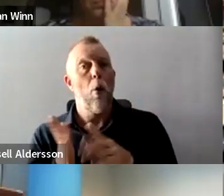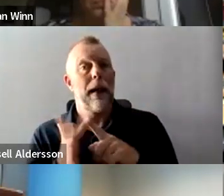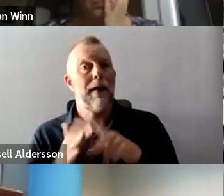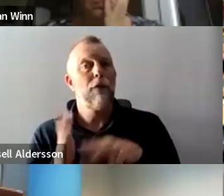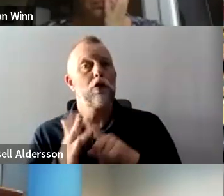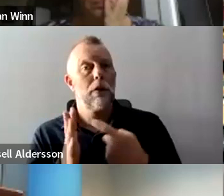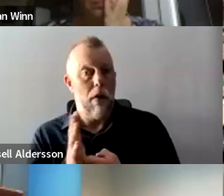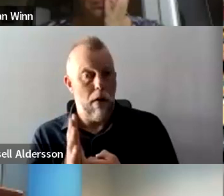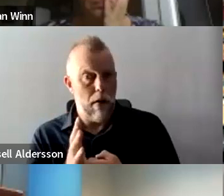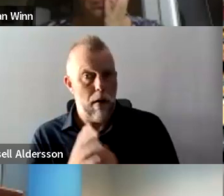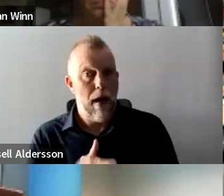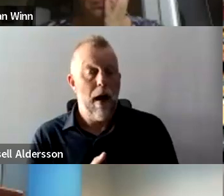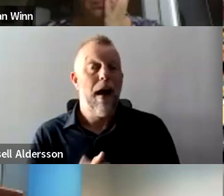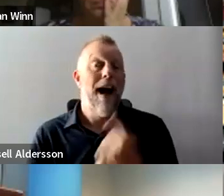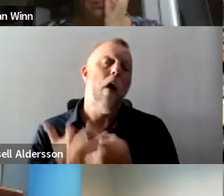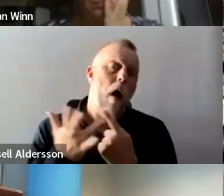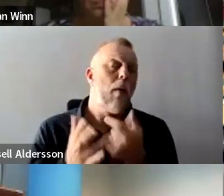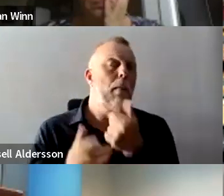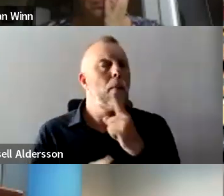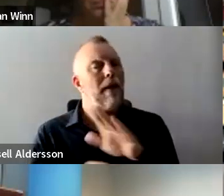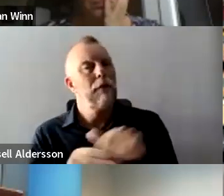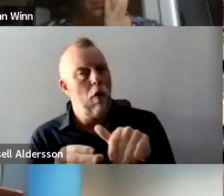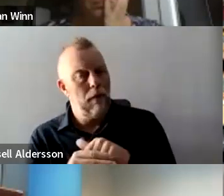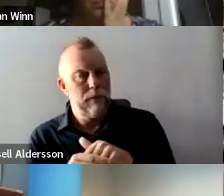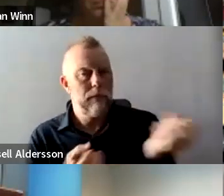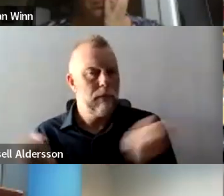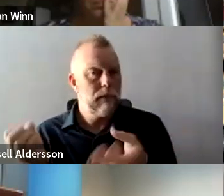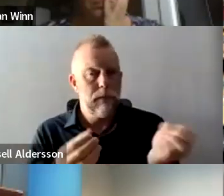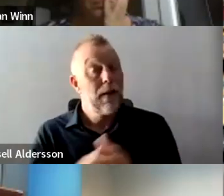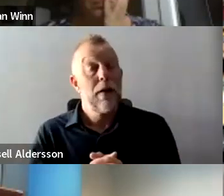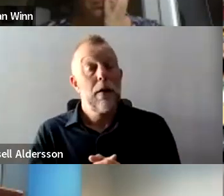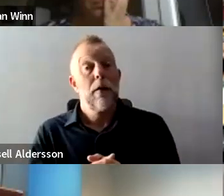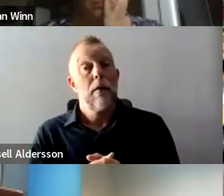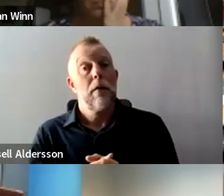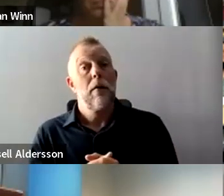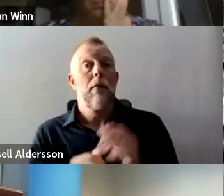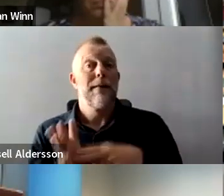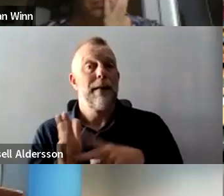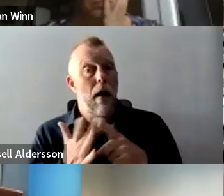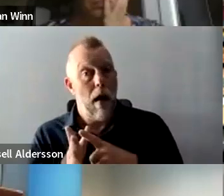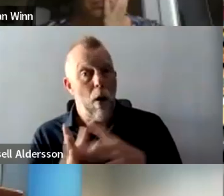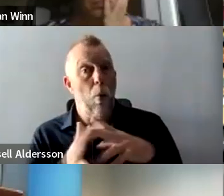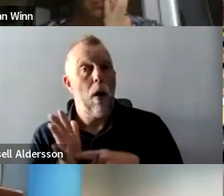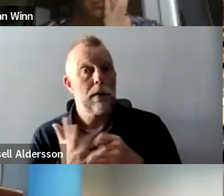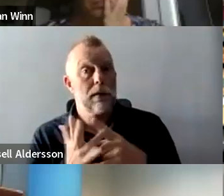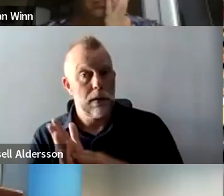from Conor Mervyn, Anne Bailey, Dominic Caswell Suzanne Churcher, Nicola Wilson and Matt Frieacre.